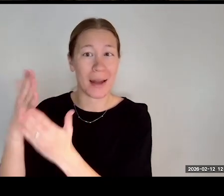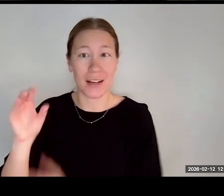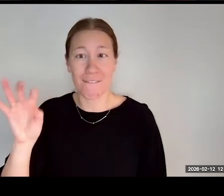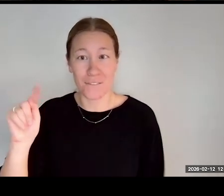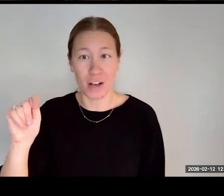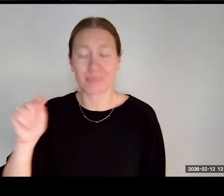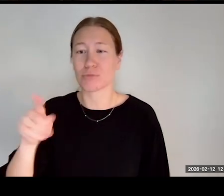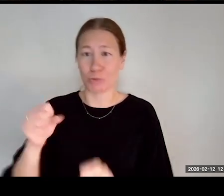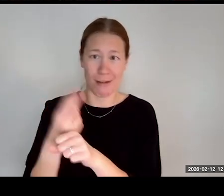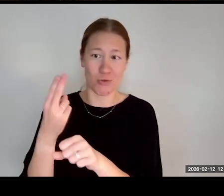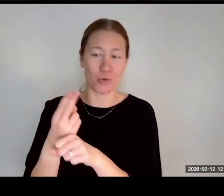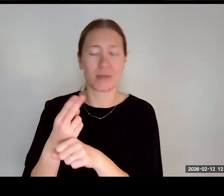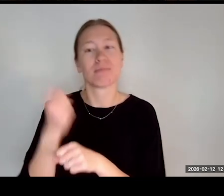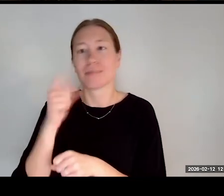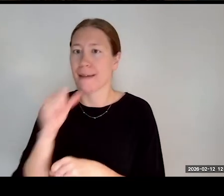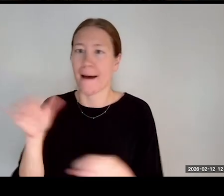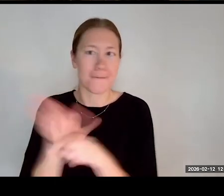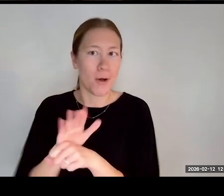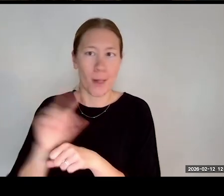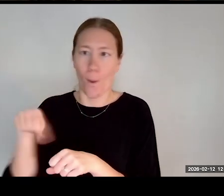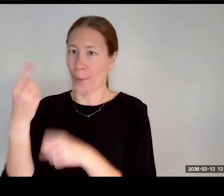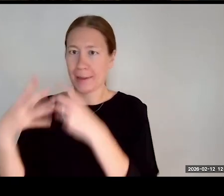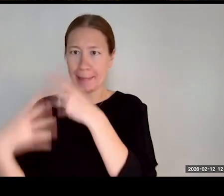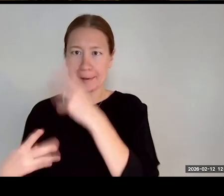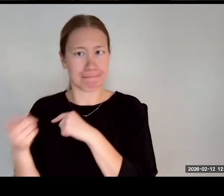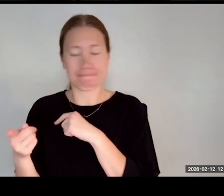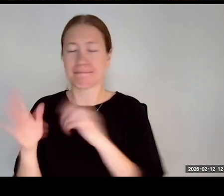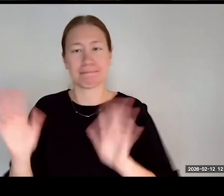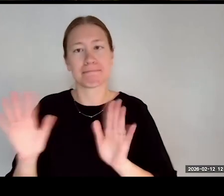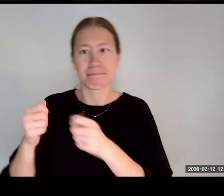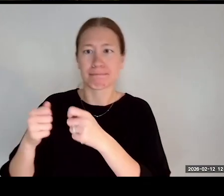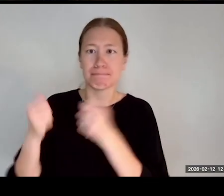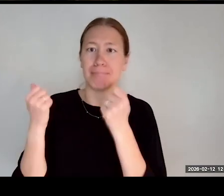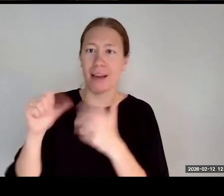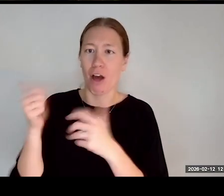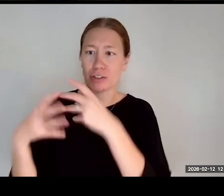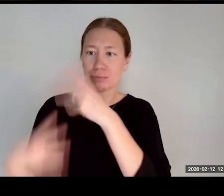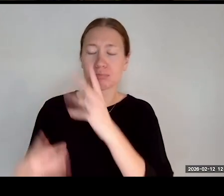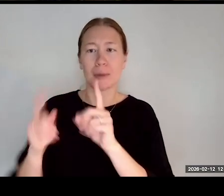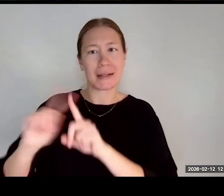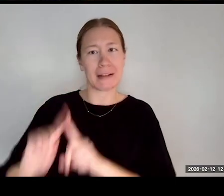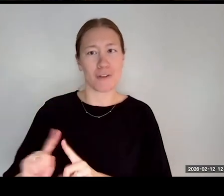This is not a definitive list, these are just suggestions. There are other fonts out there that you may wanna use, but this is a good starting place.